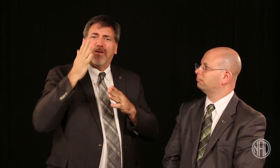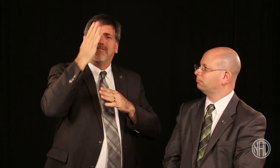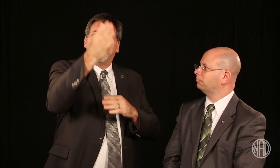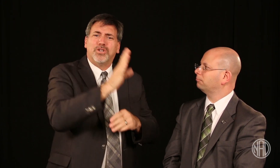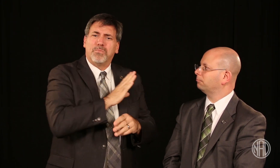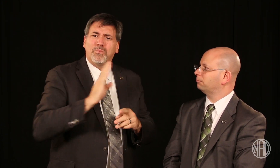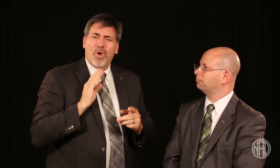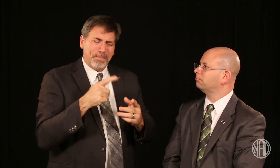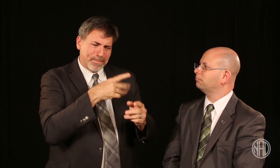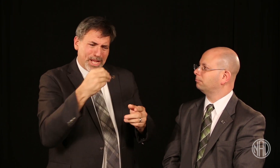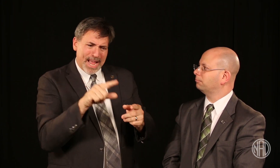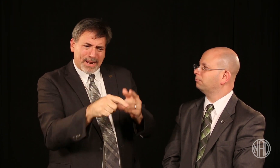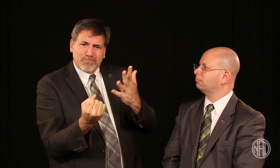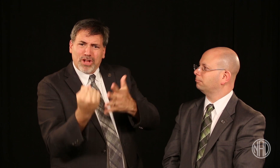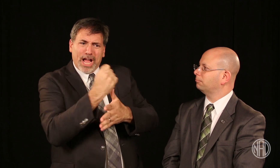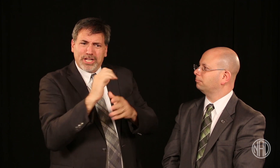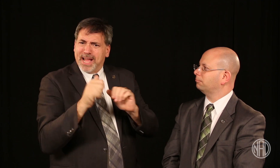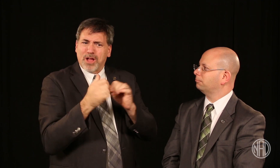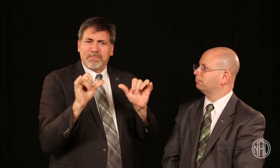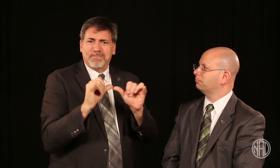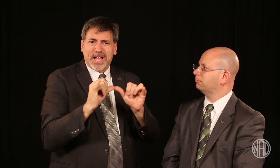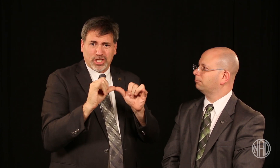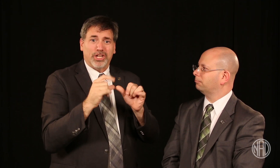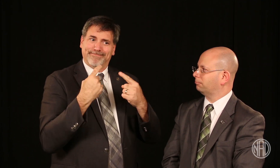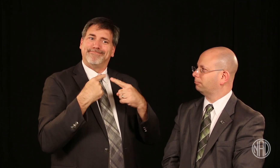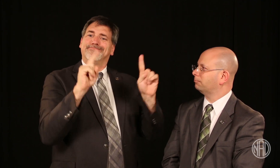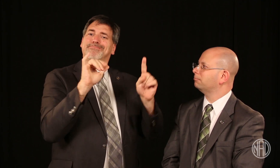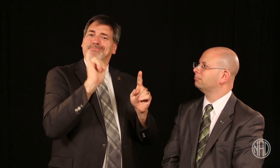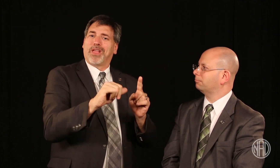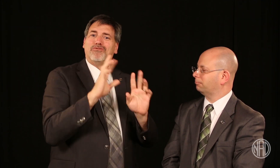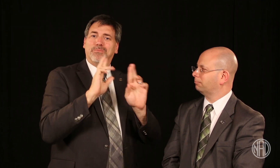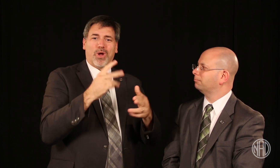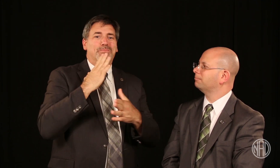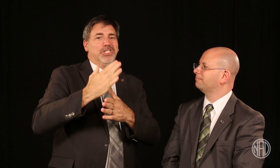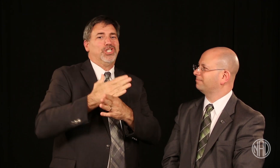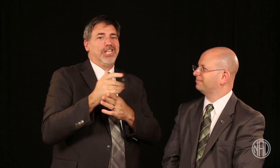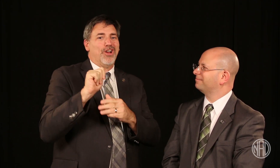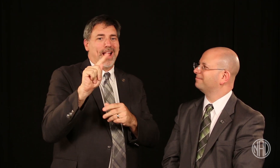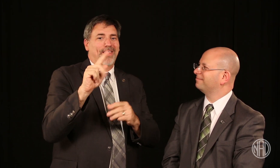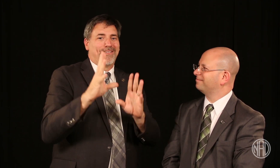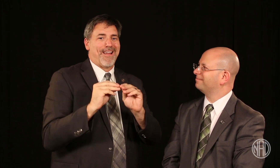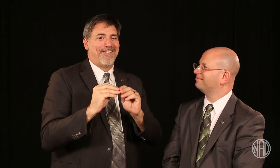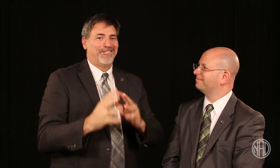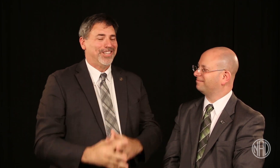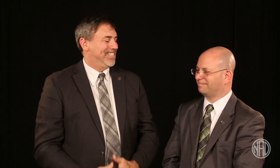on measuring progress for future priorities. This report will be shared at the upcoming Conference.